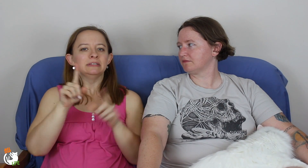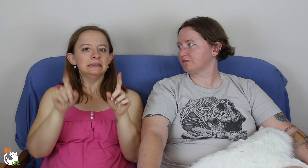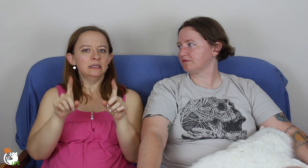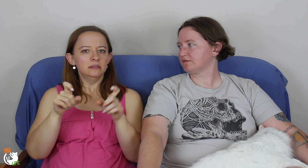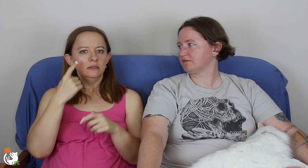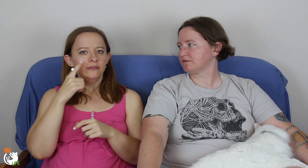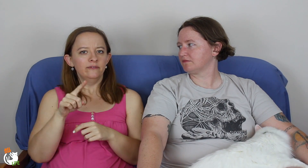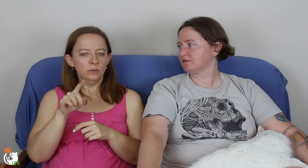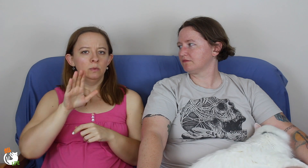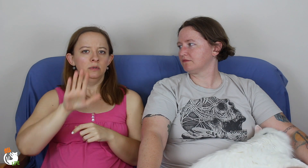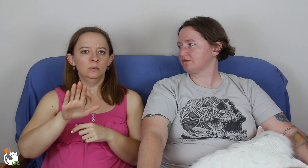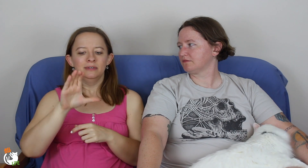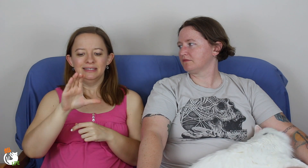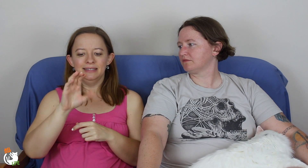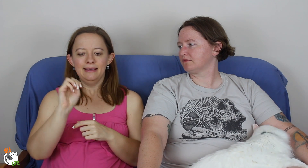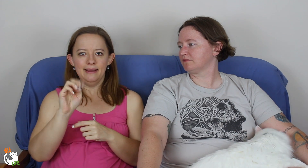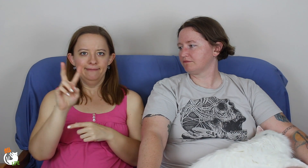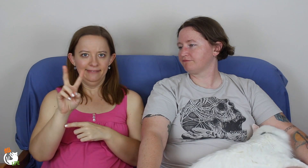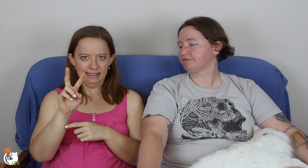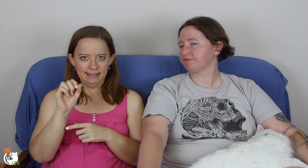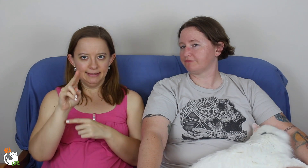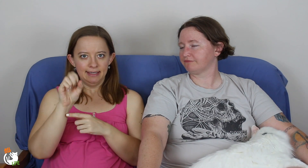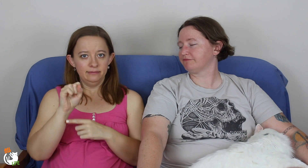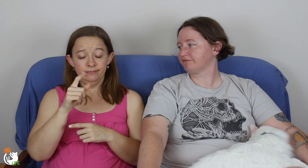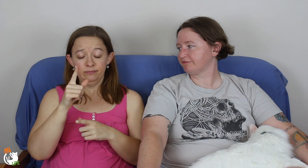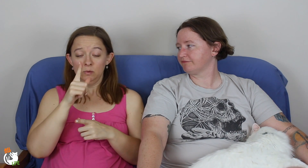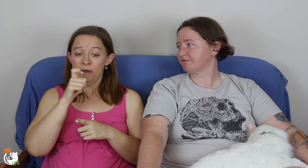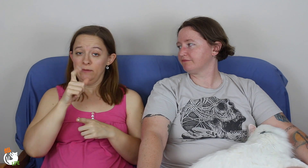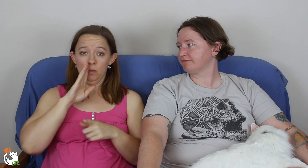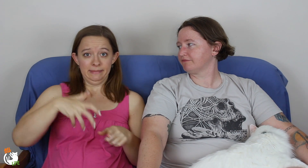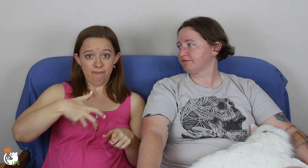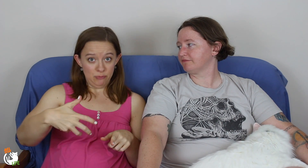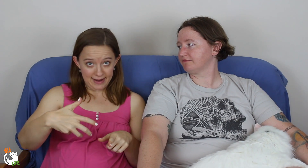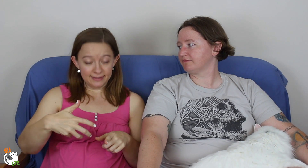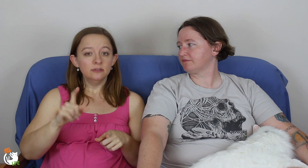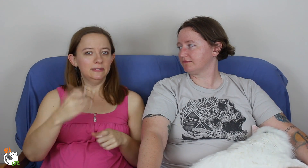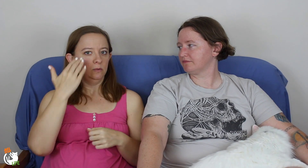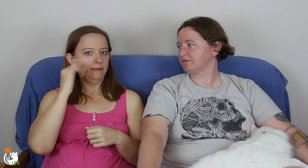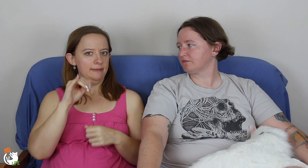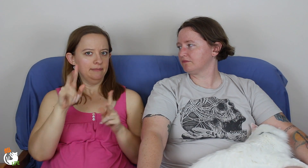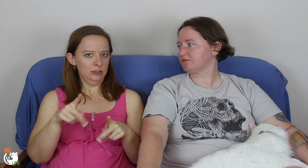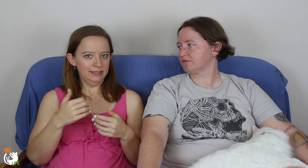is make sure and get tested for CMV virus. So whoever is going to be pregnant,